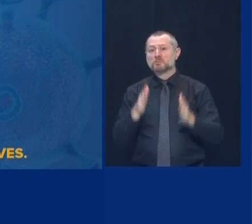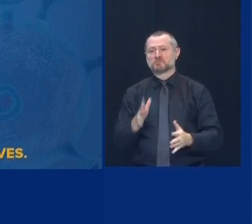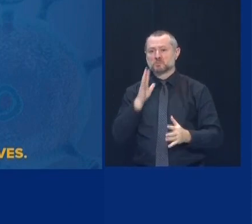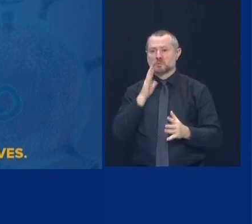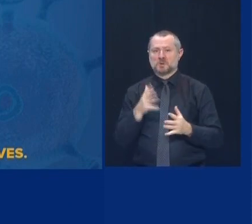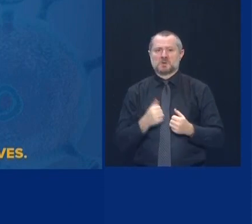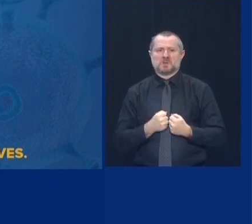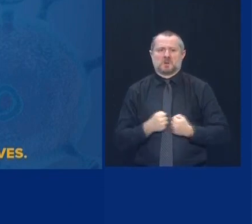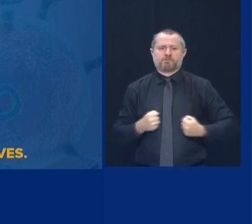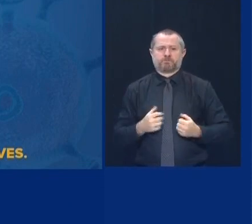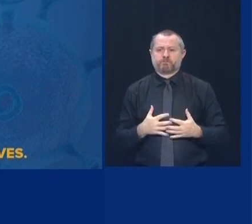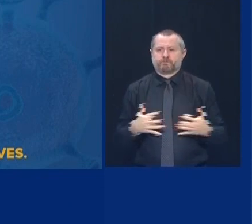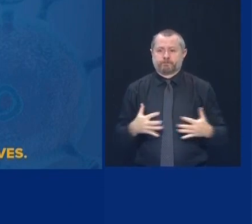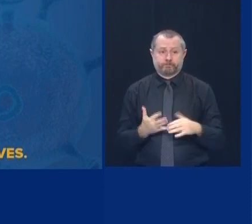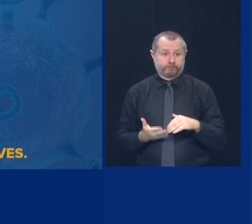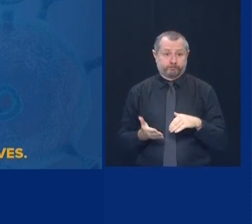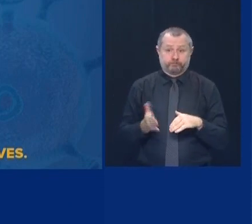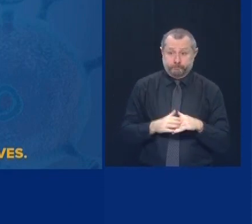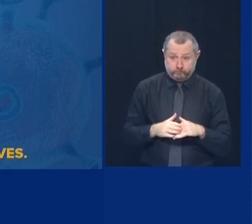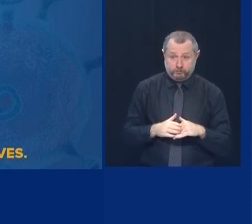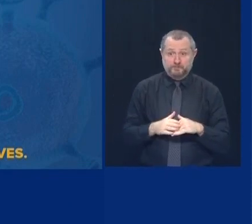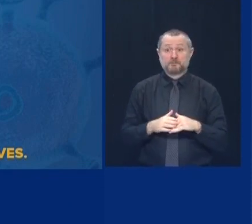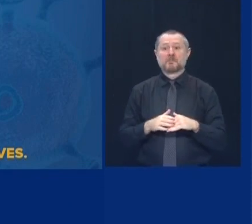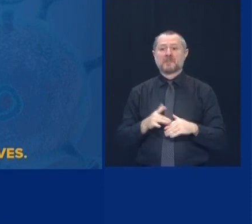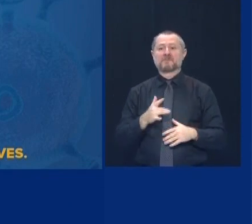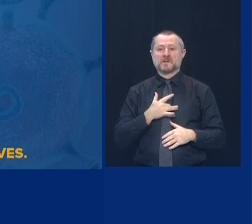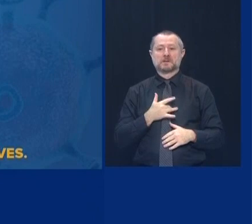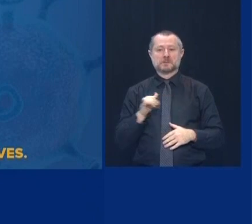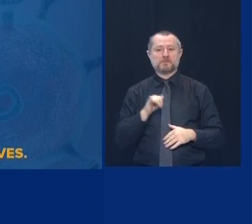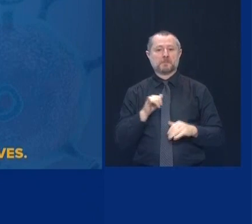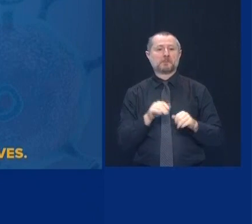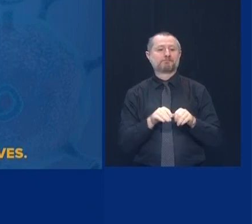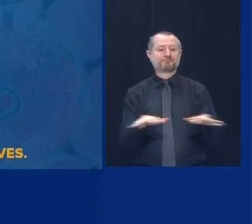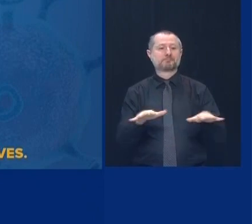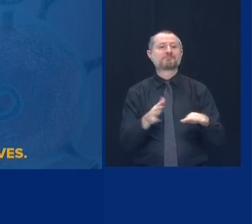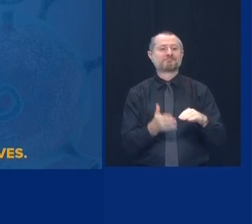INCREASE. JUST AS I BELIEVE MOST NEW